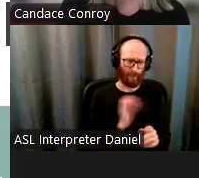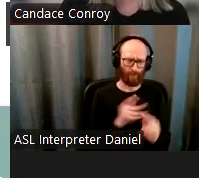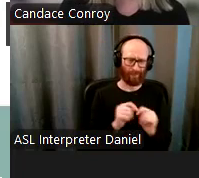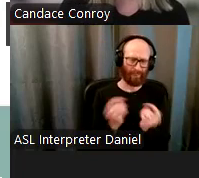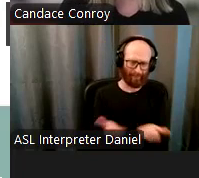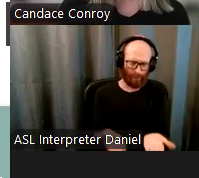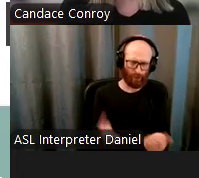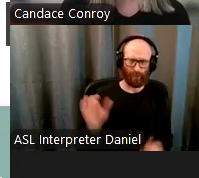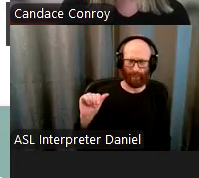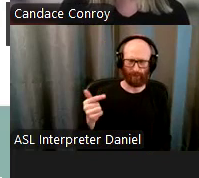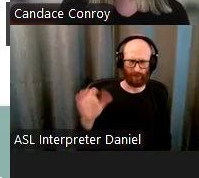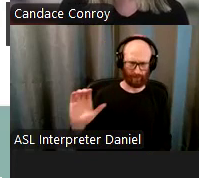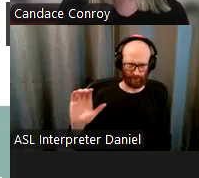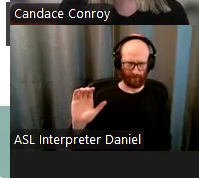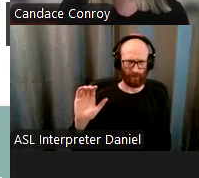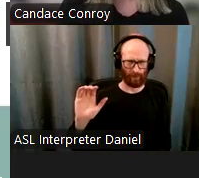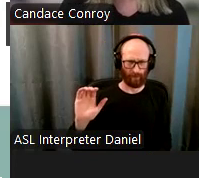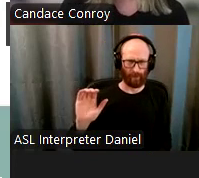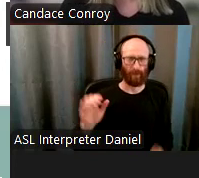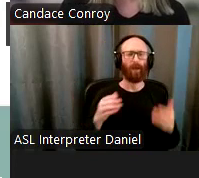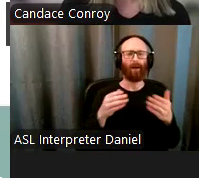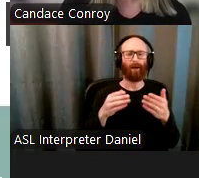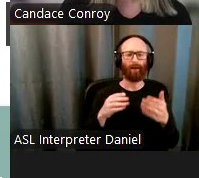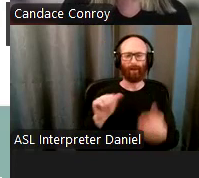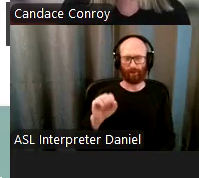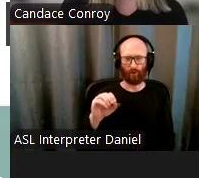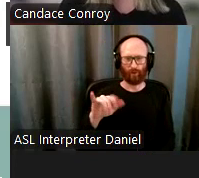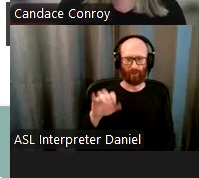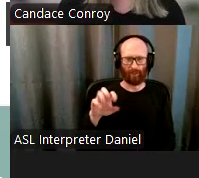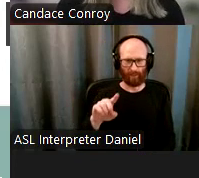Foundation. So the Associated General Contractors Education Foundation really.